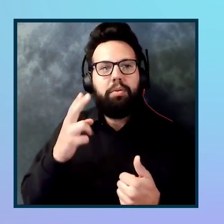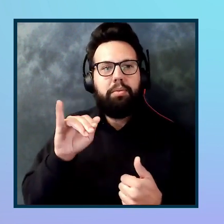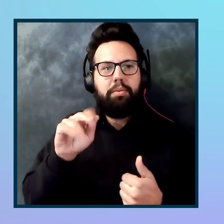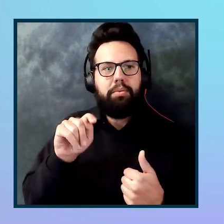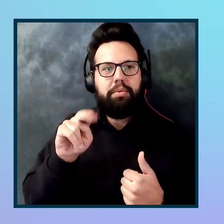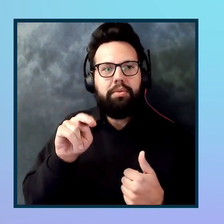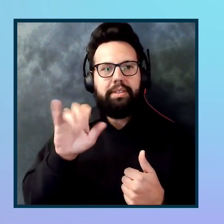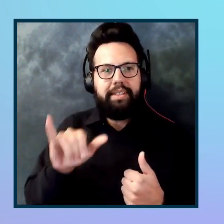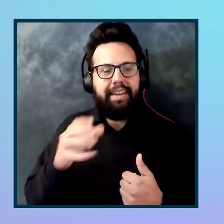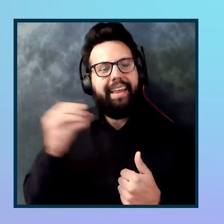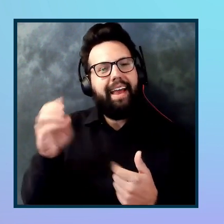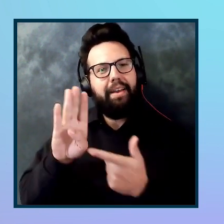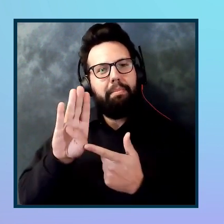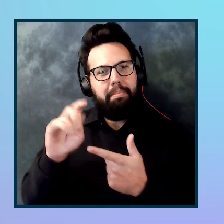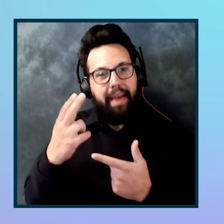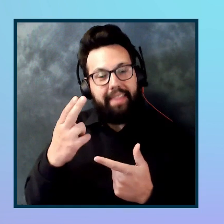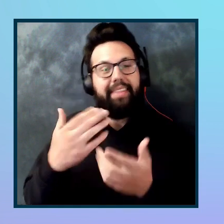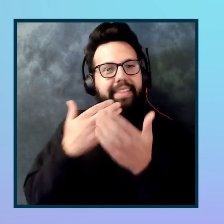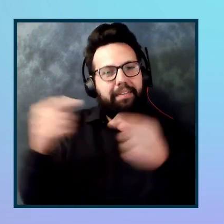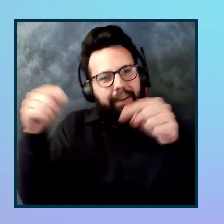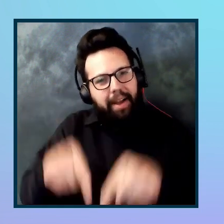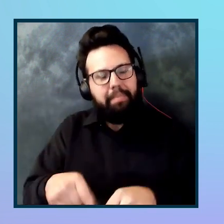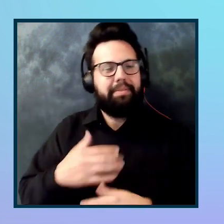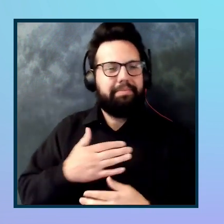We do appreciate you being here. Thank you so much. Thank you.